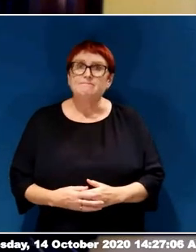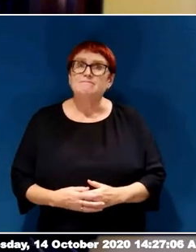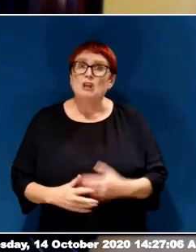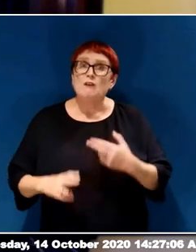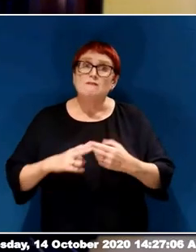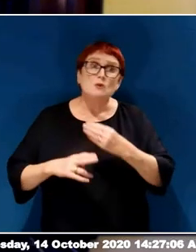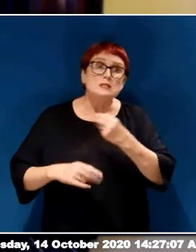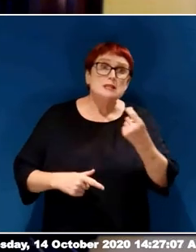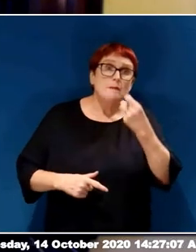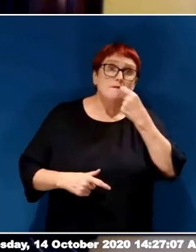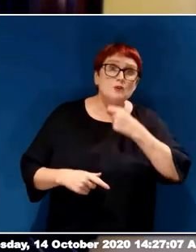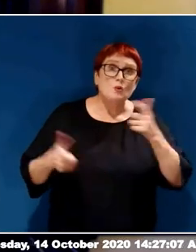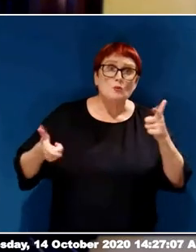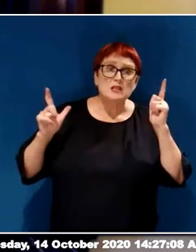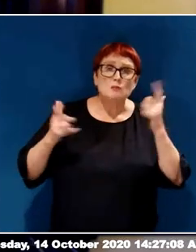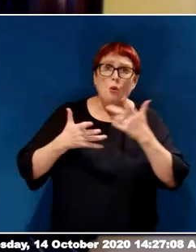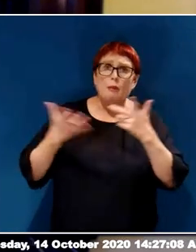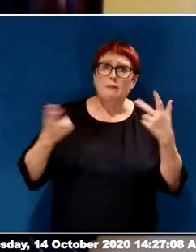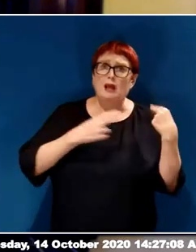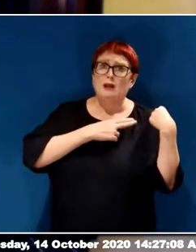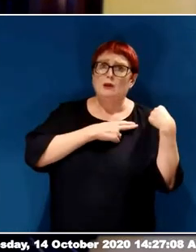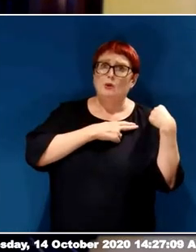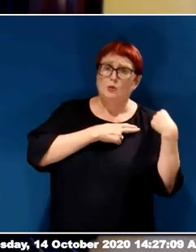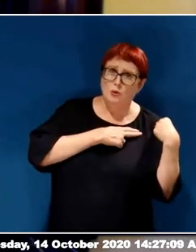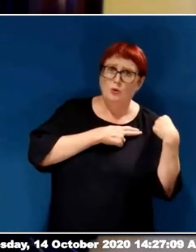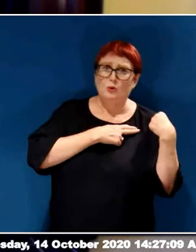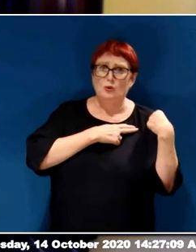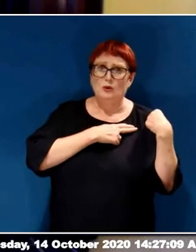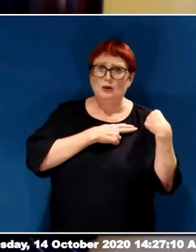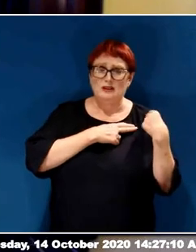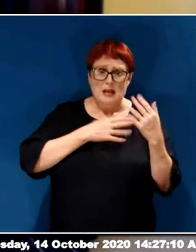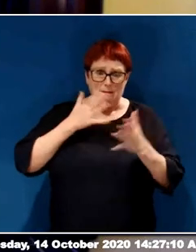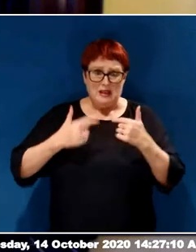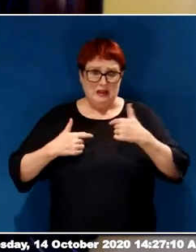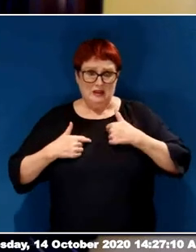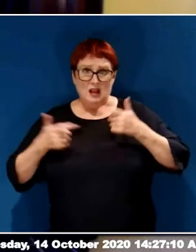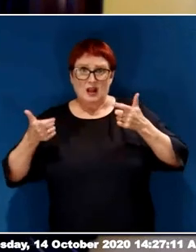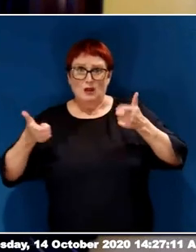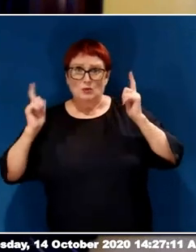understanding of legislation and policy at both the national and State level.